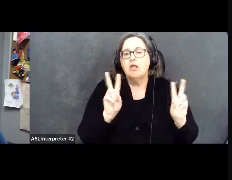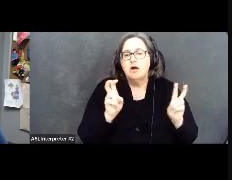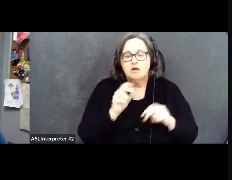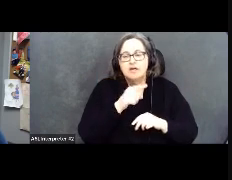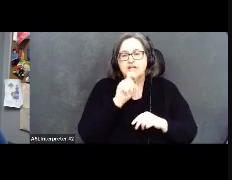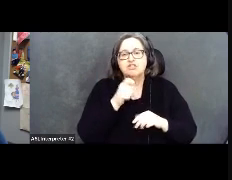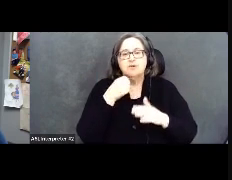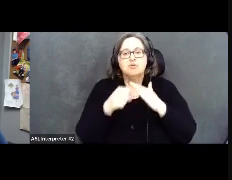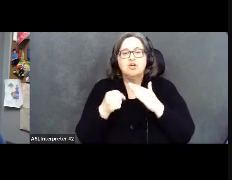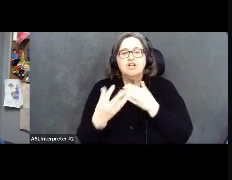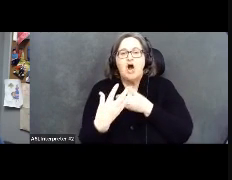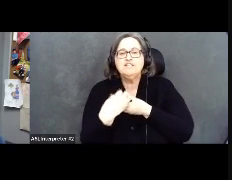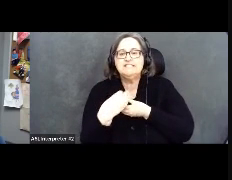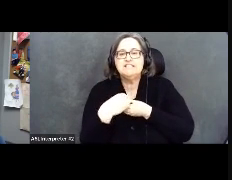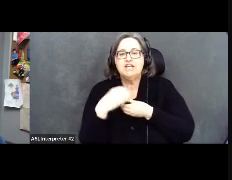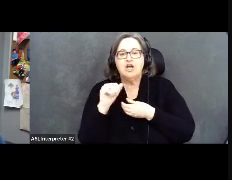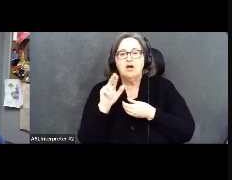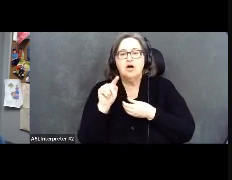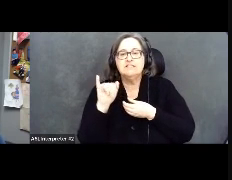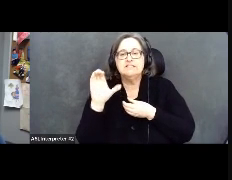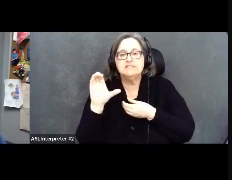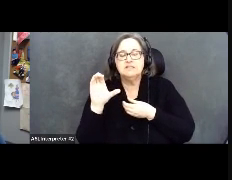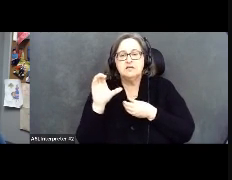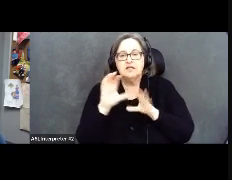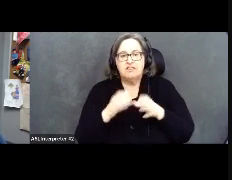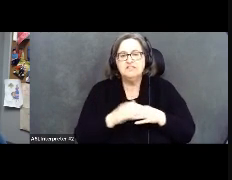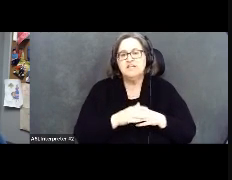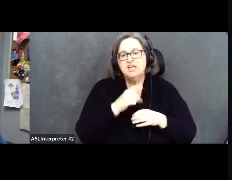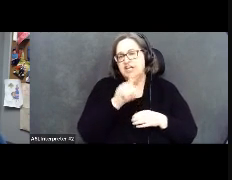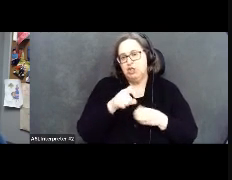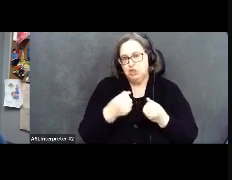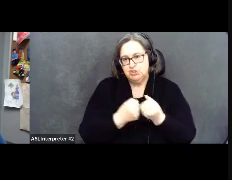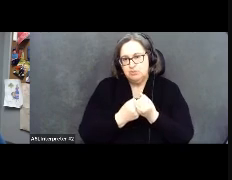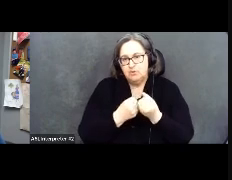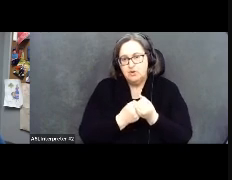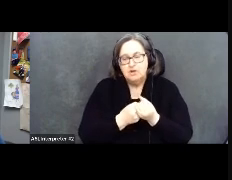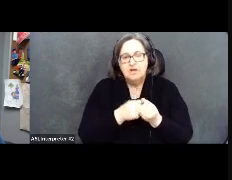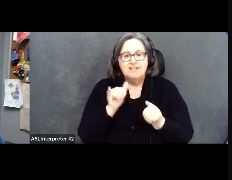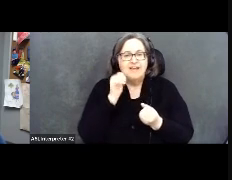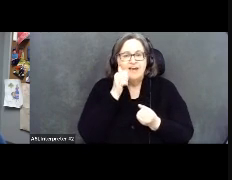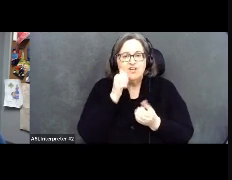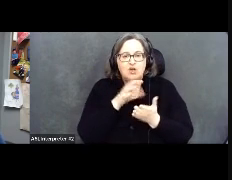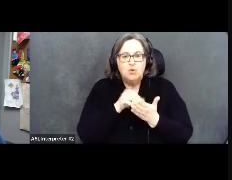autistic classes. He needs the support of everyday learning and that's it.